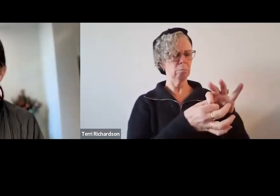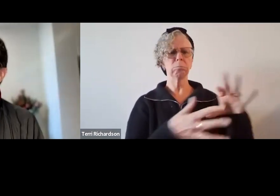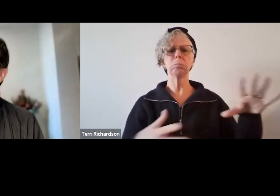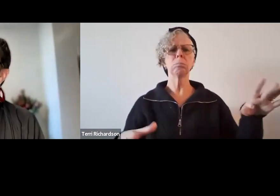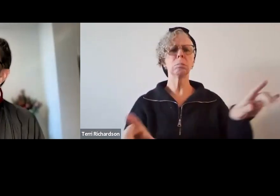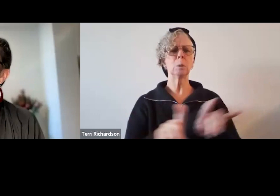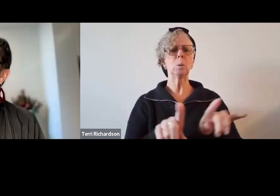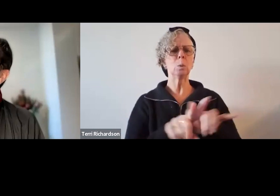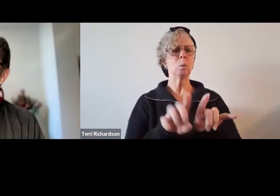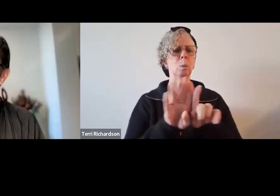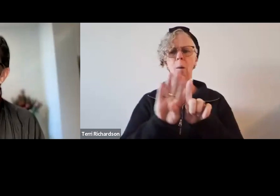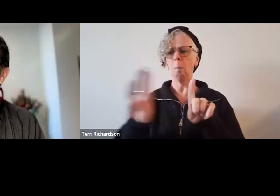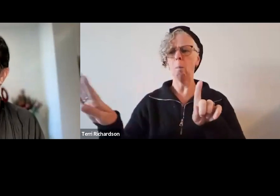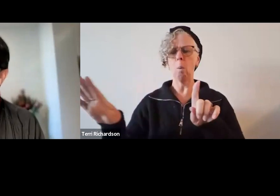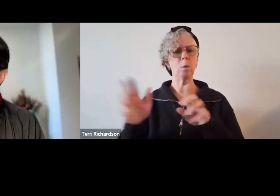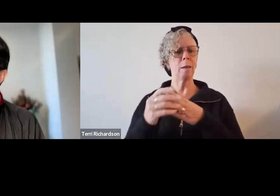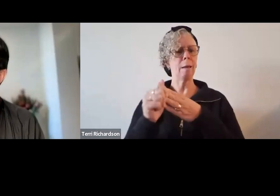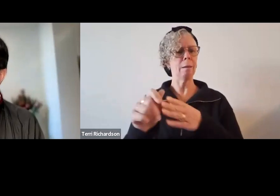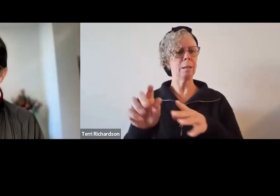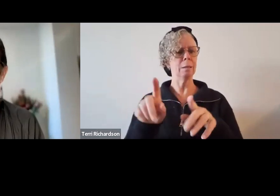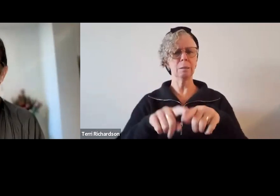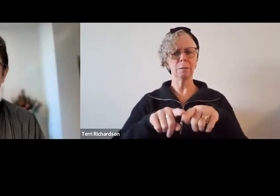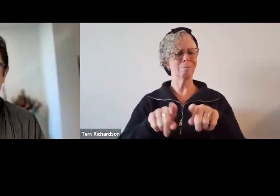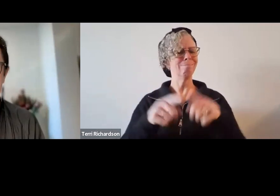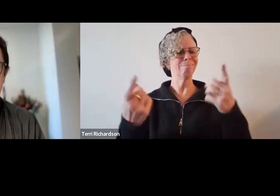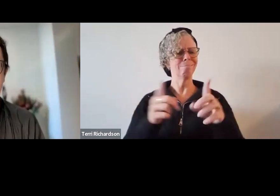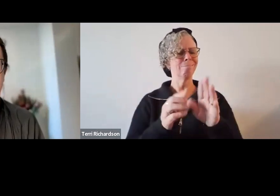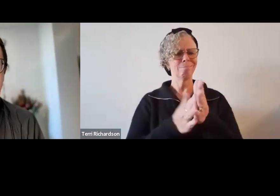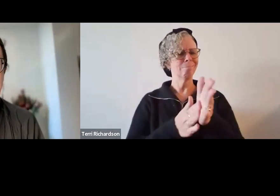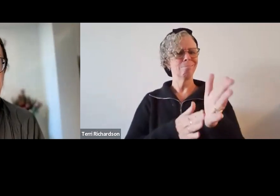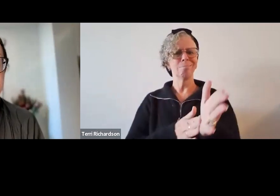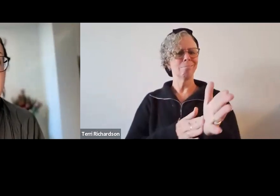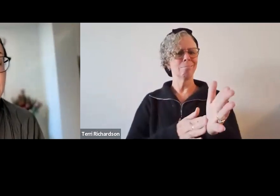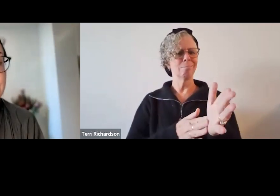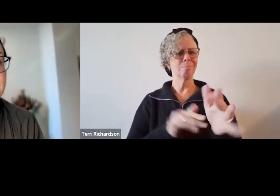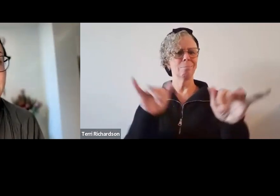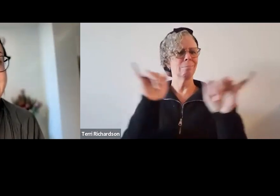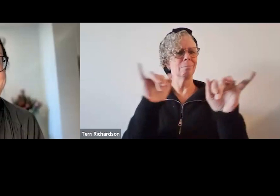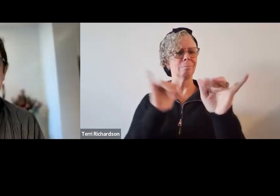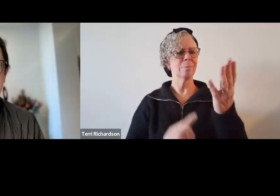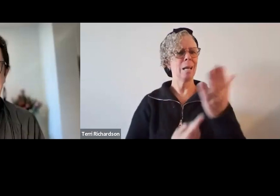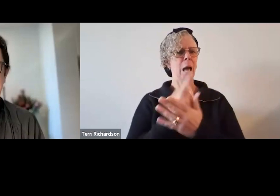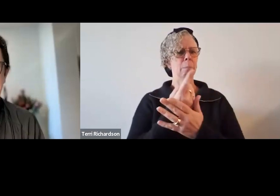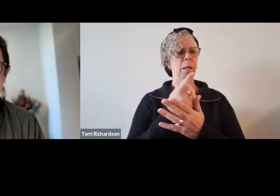with disturbing, terrifying trend, actually, of a huge number of leaders not only leaving their